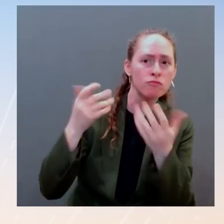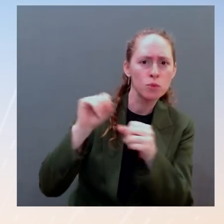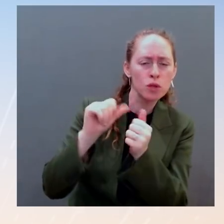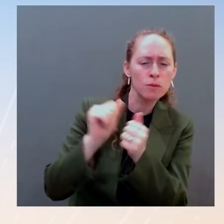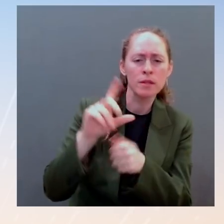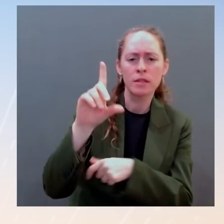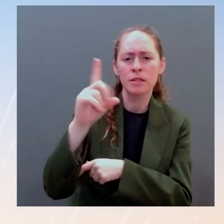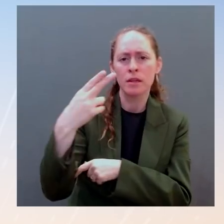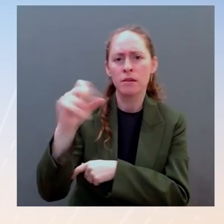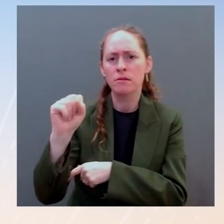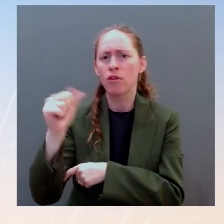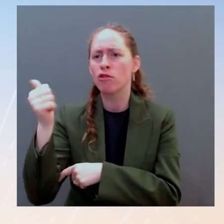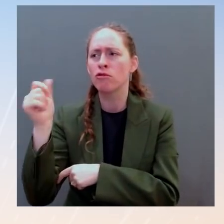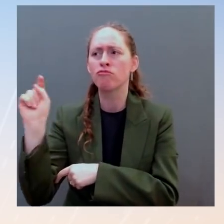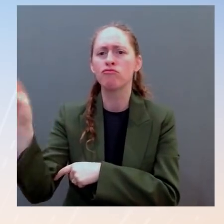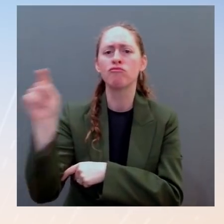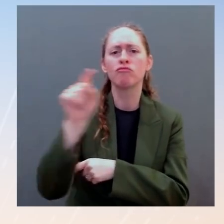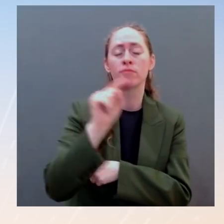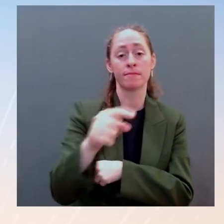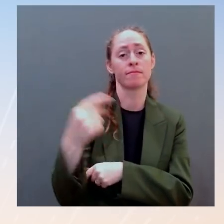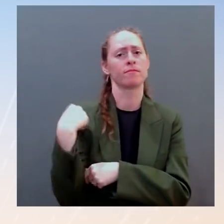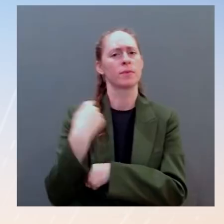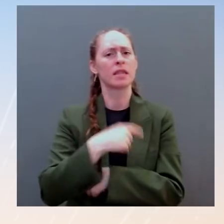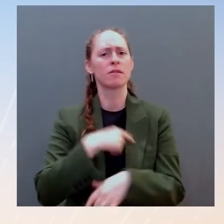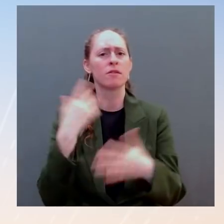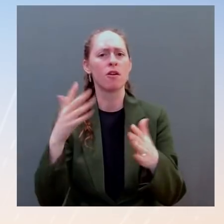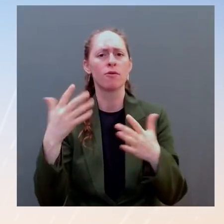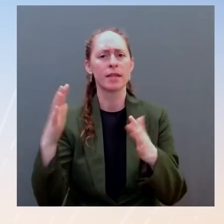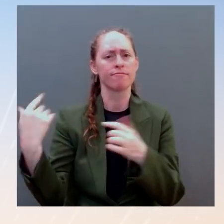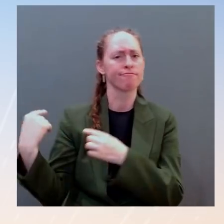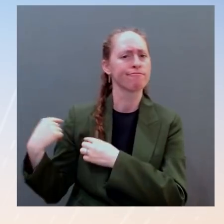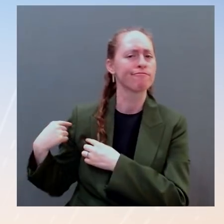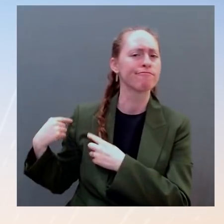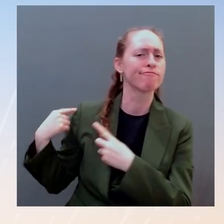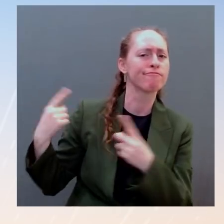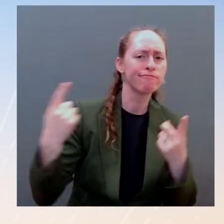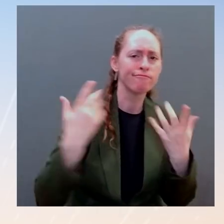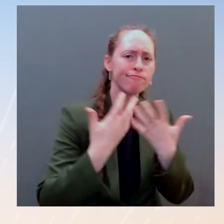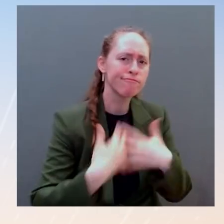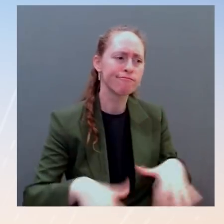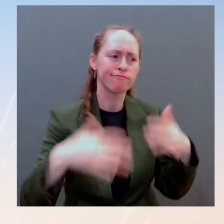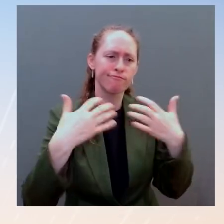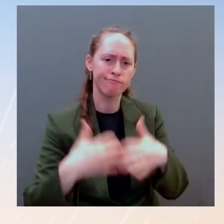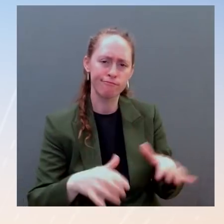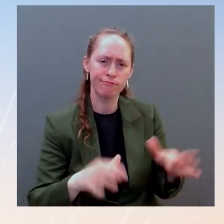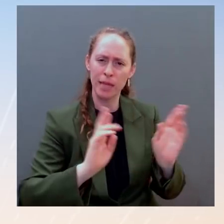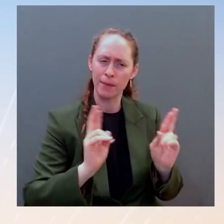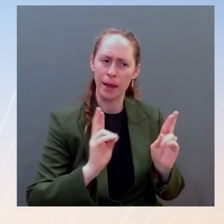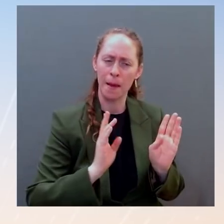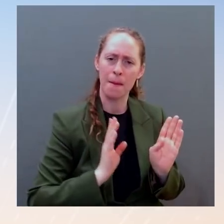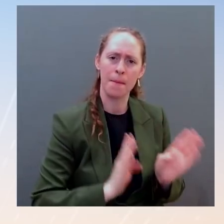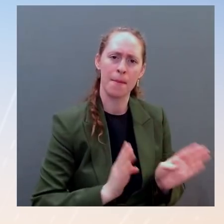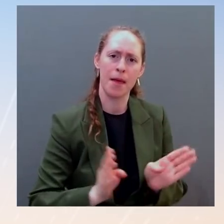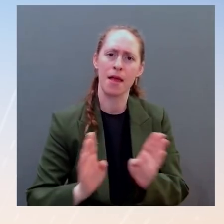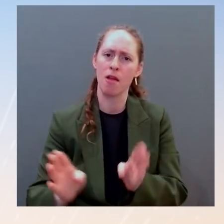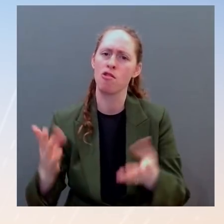for this possibility that the CDC -- to take this action. Secretary Mayorkas is going to be testifying later this week, multiple times.